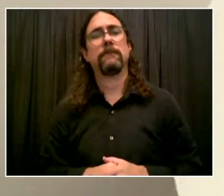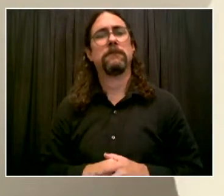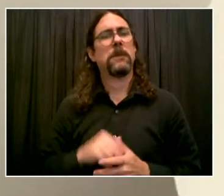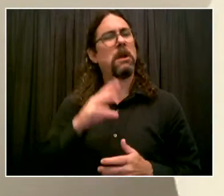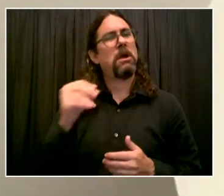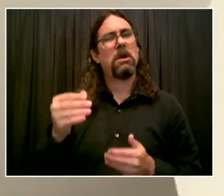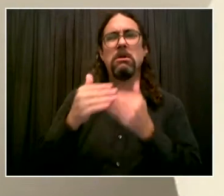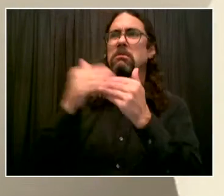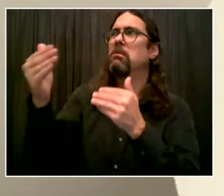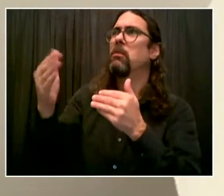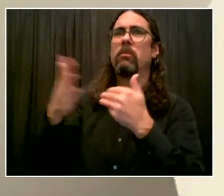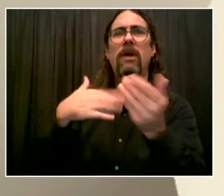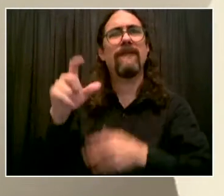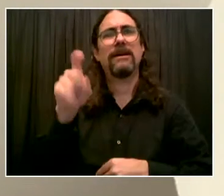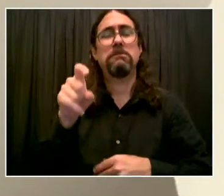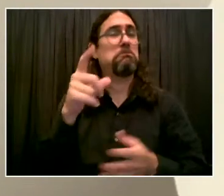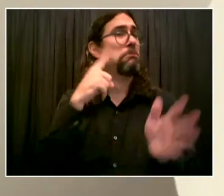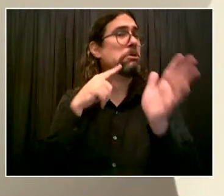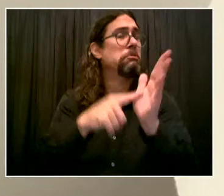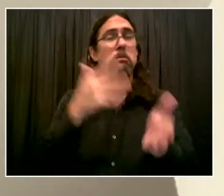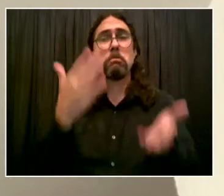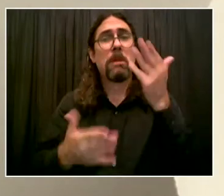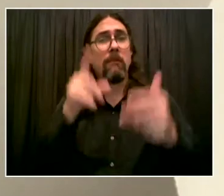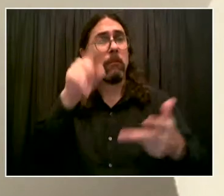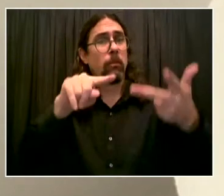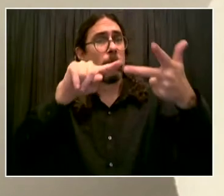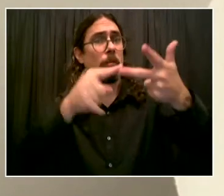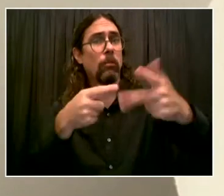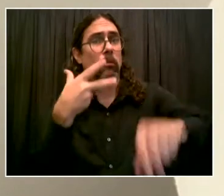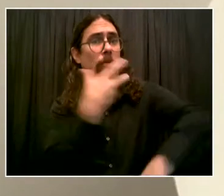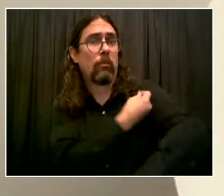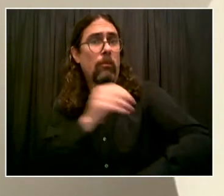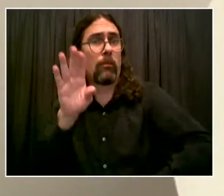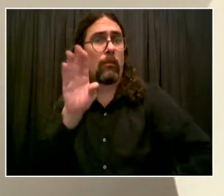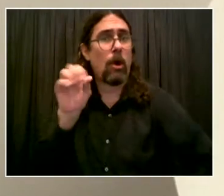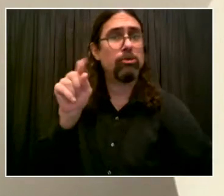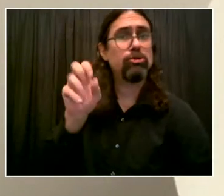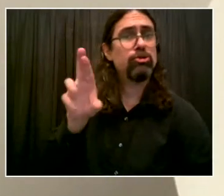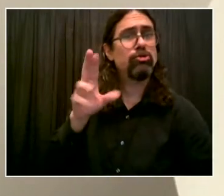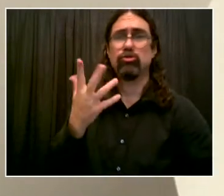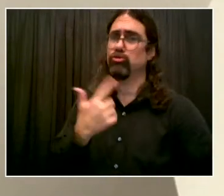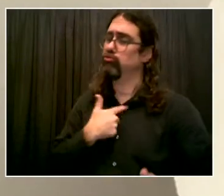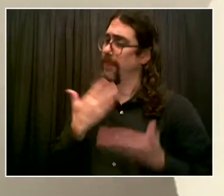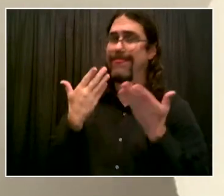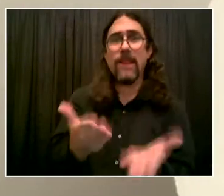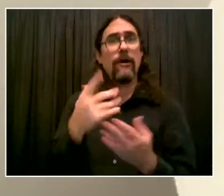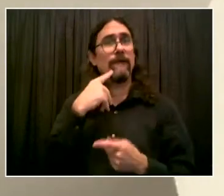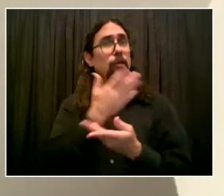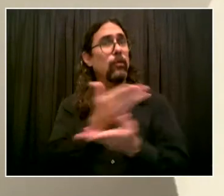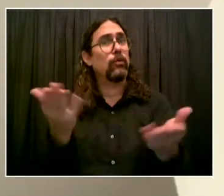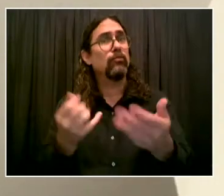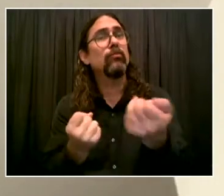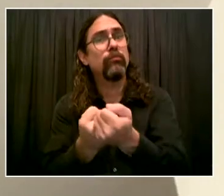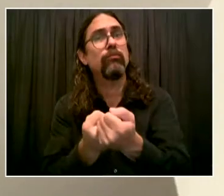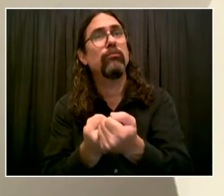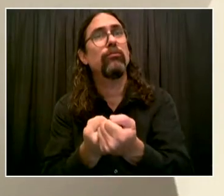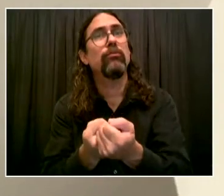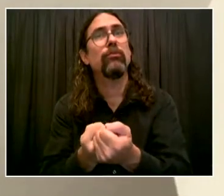INCLUDING THE POTENTIAL NEED FOR BOOSTER OSHTS AMONG THOSE WHO HAVE ALREADY BEEN VACCINATED.